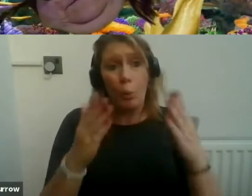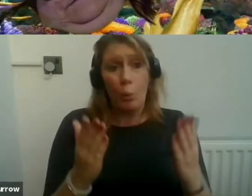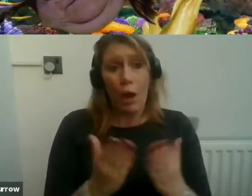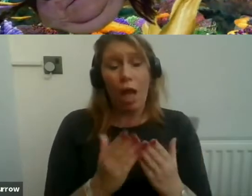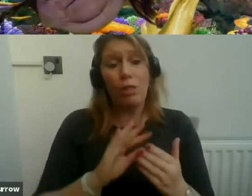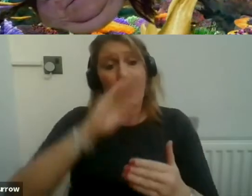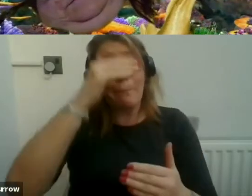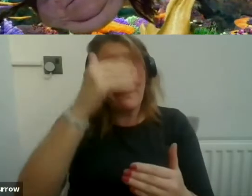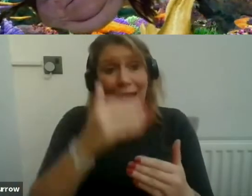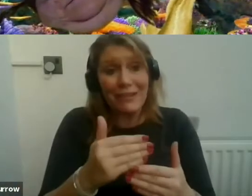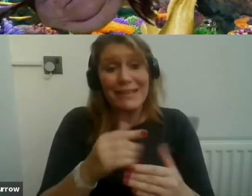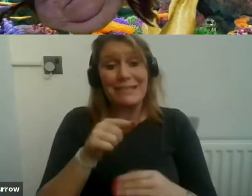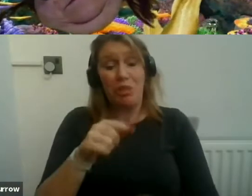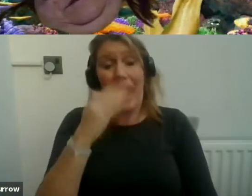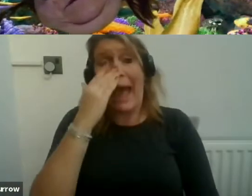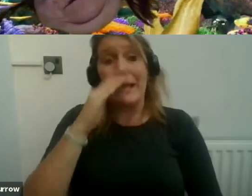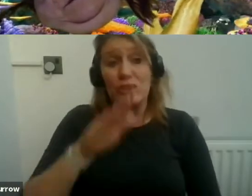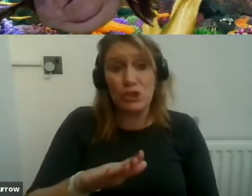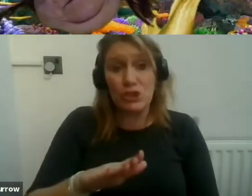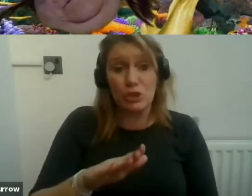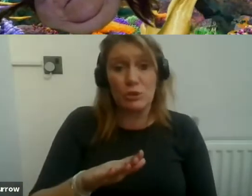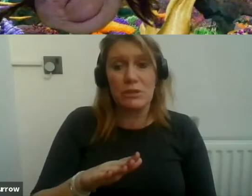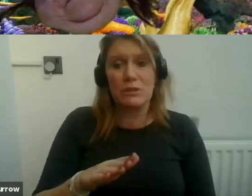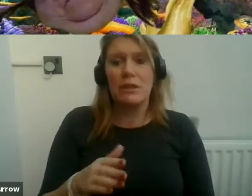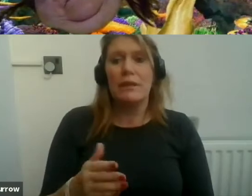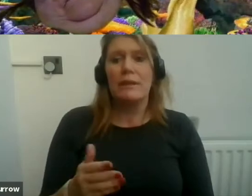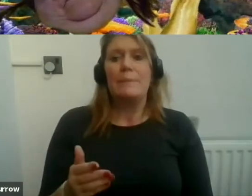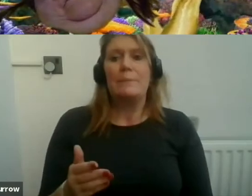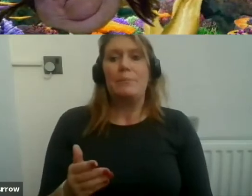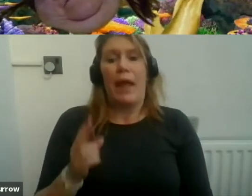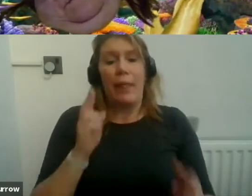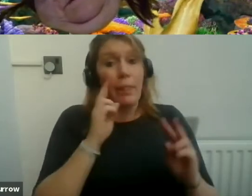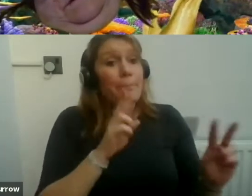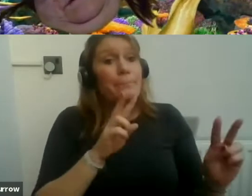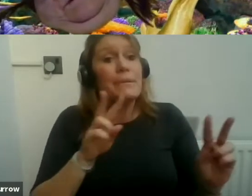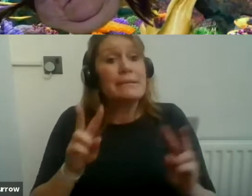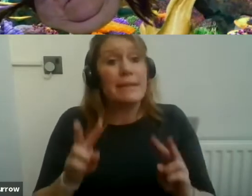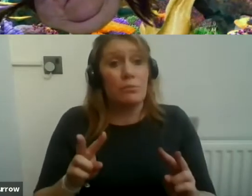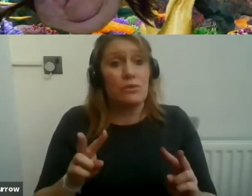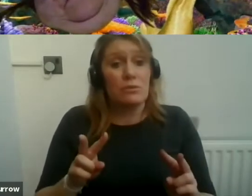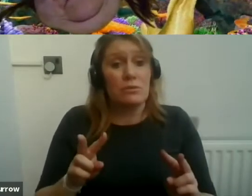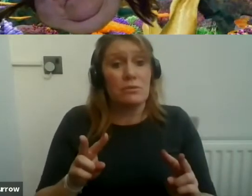attitudes. And the perceptions that